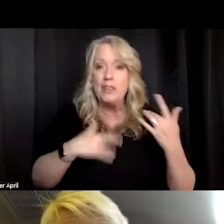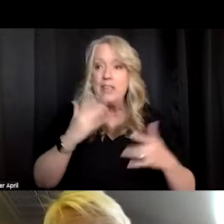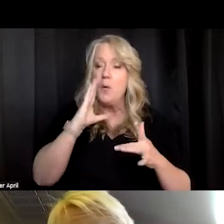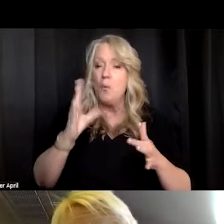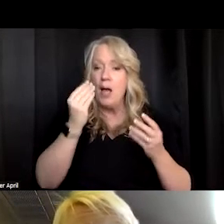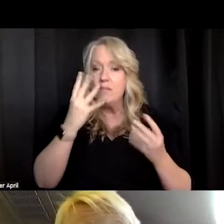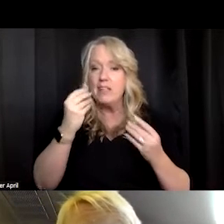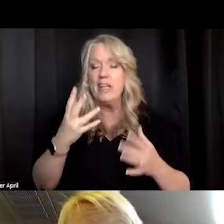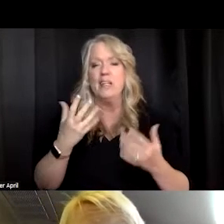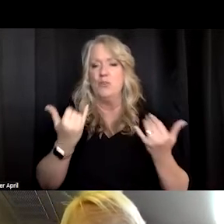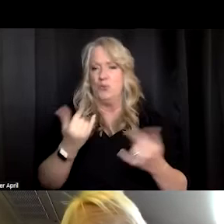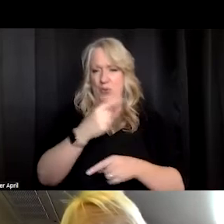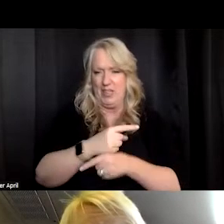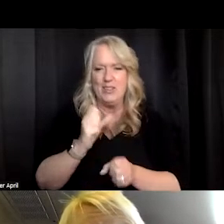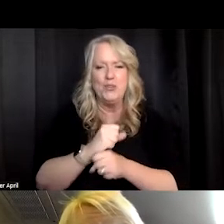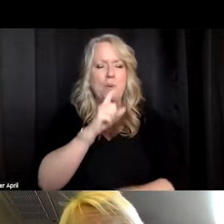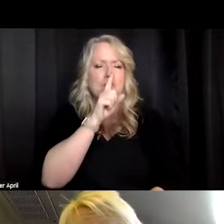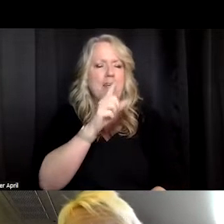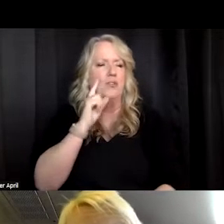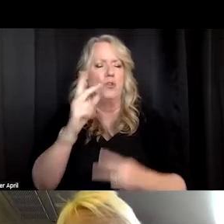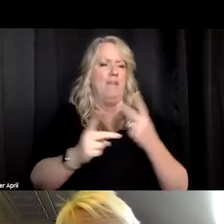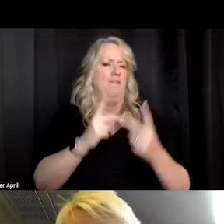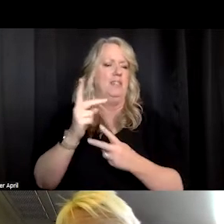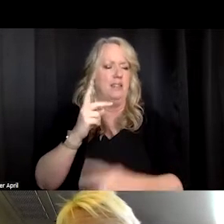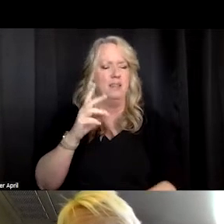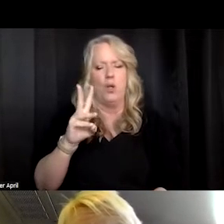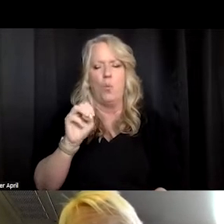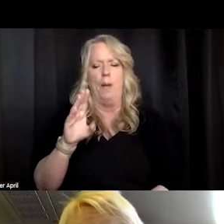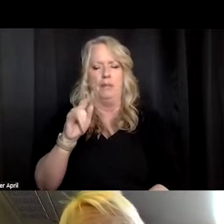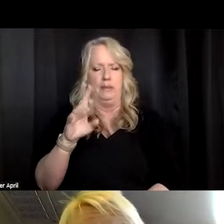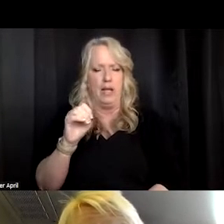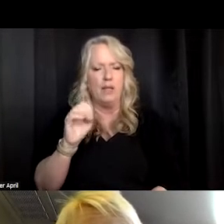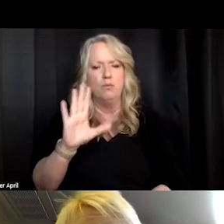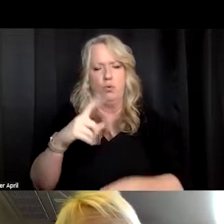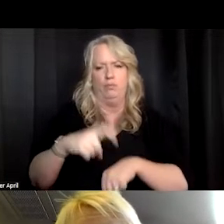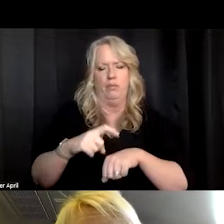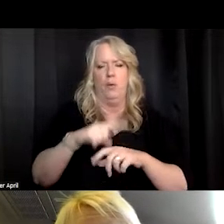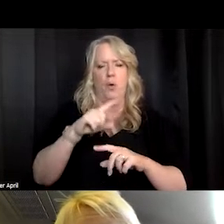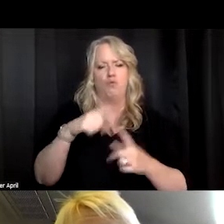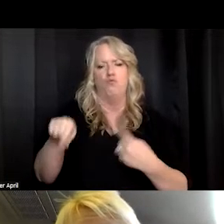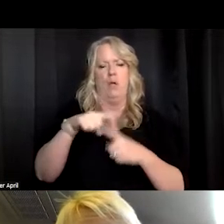LAST FEW DAYS ABOUT THE CALCULATOR. WE KNOW IS IS EXCITING. WE HAVE THE DATA CORNER TODAY. MAKE SURE VISIT